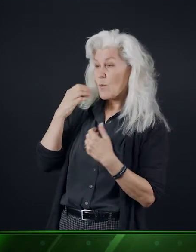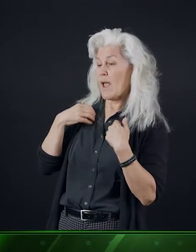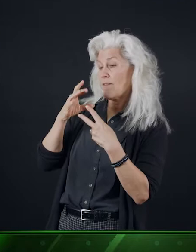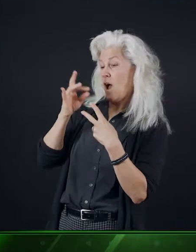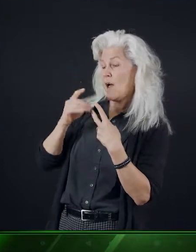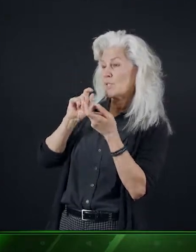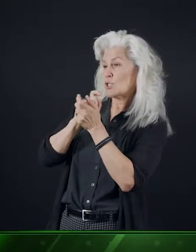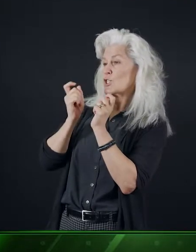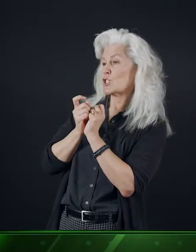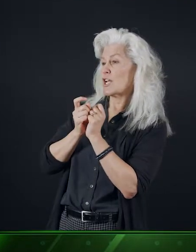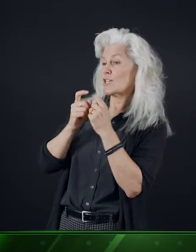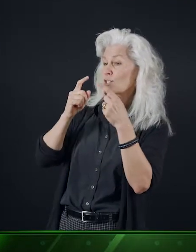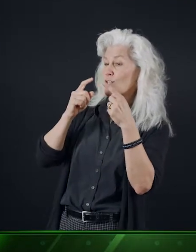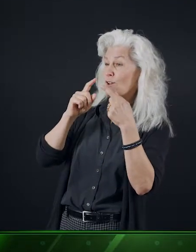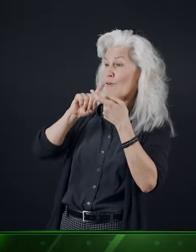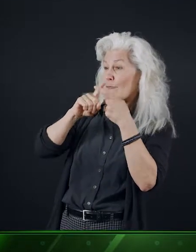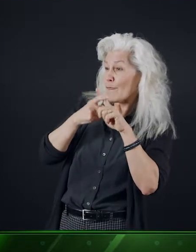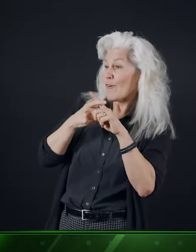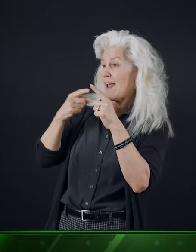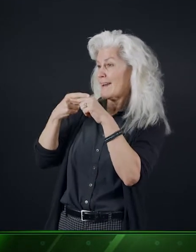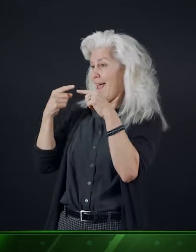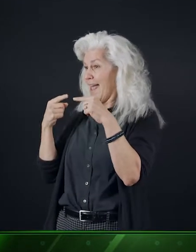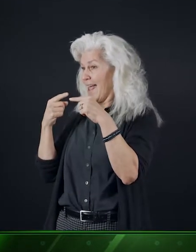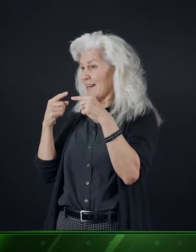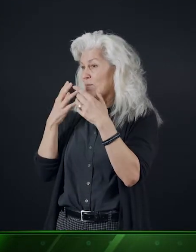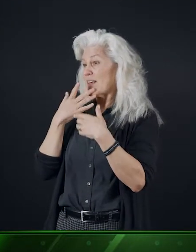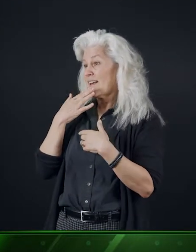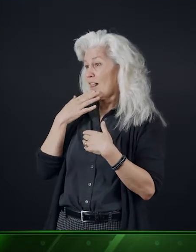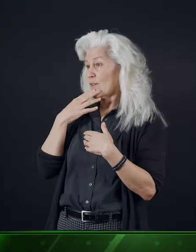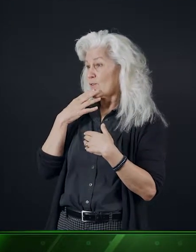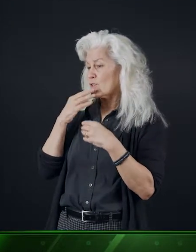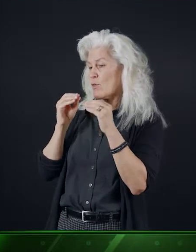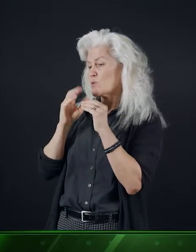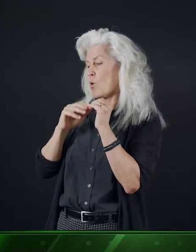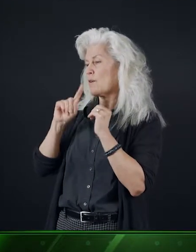so that we have more options than just red versus blue. Even if you're not color blind